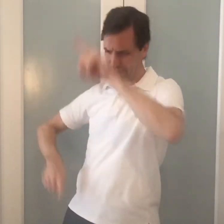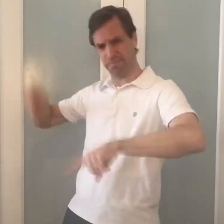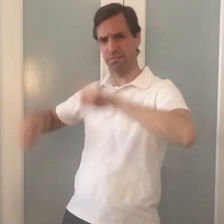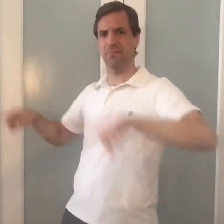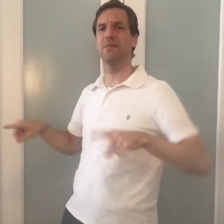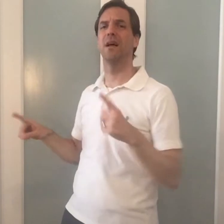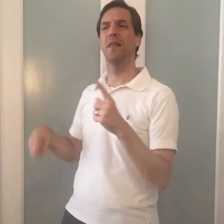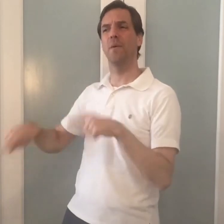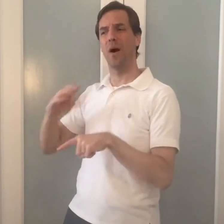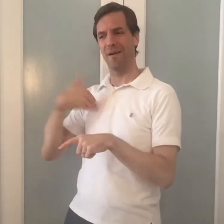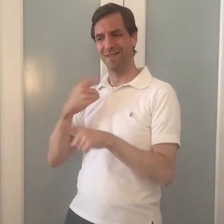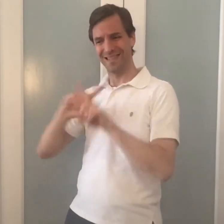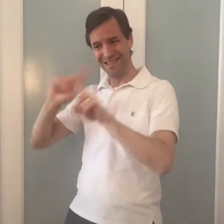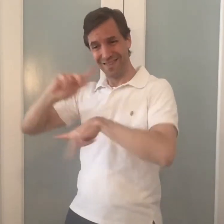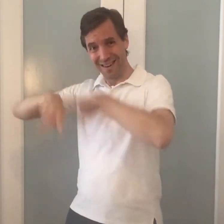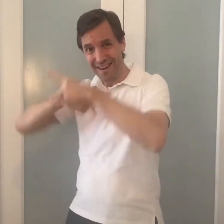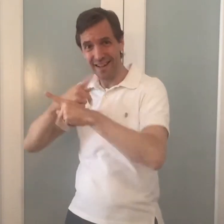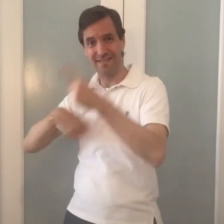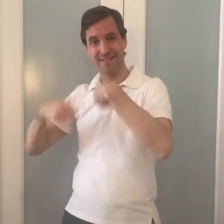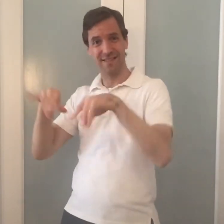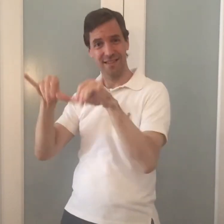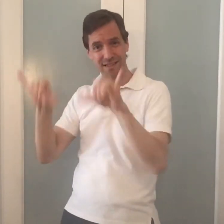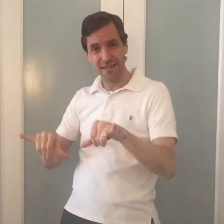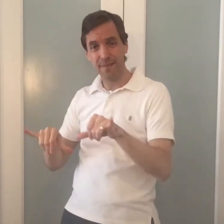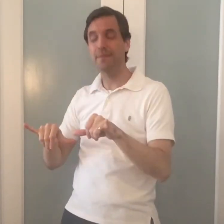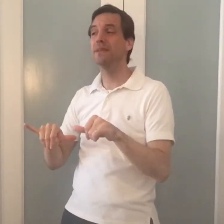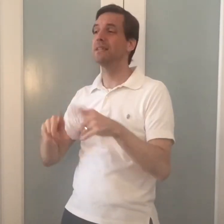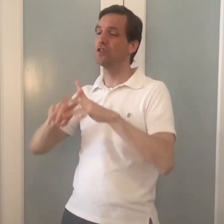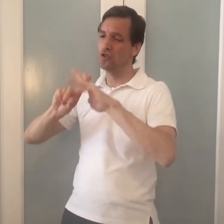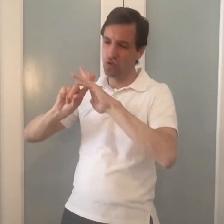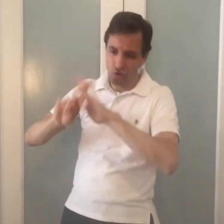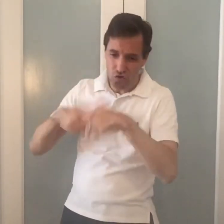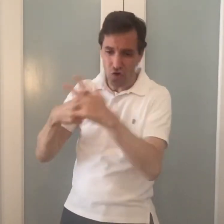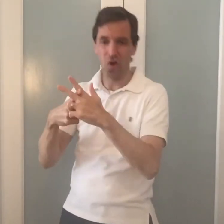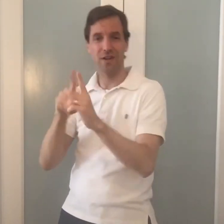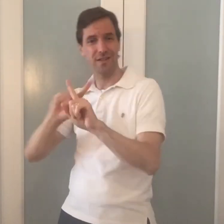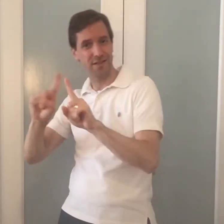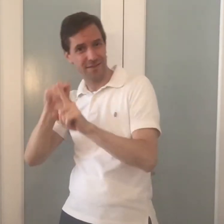a lot of diversity! They will have different kinds of signing systems,